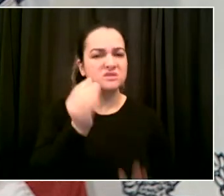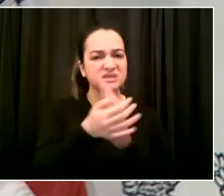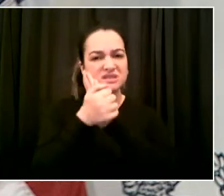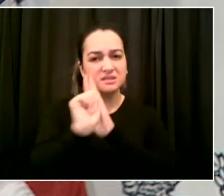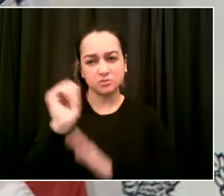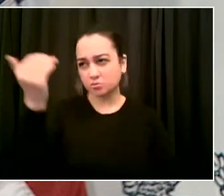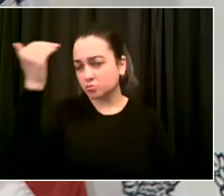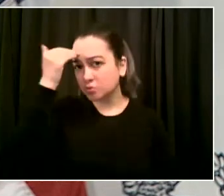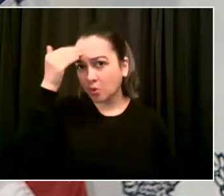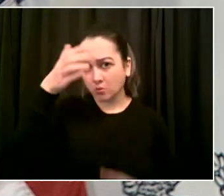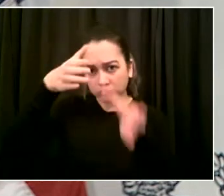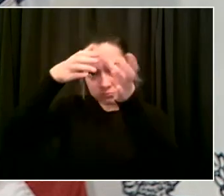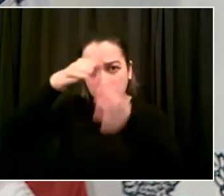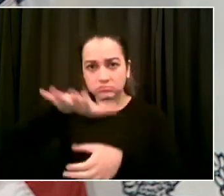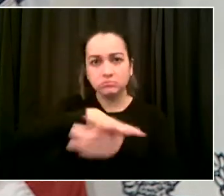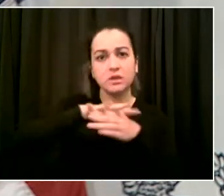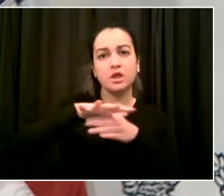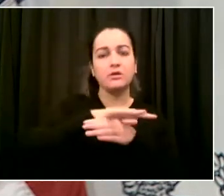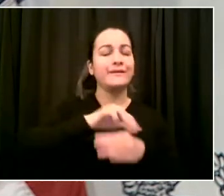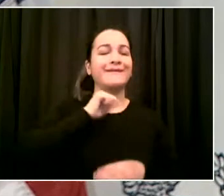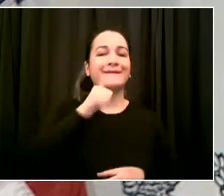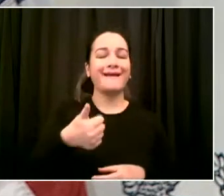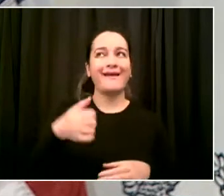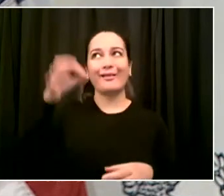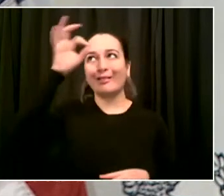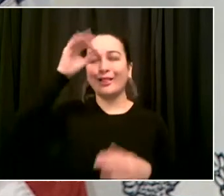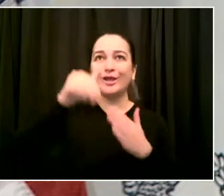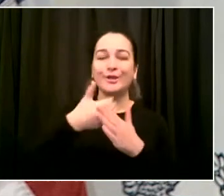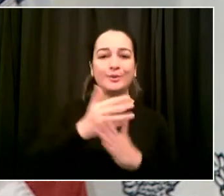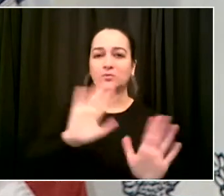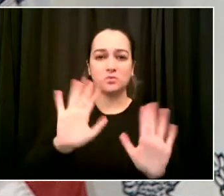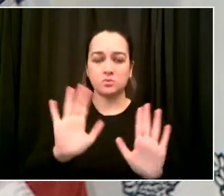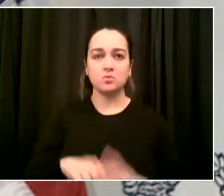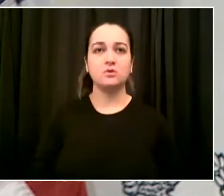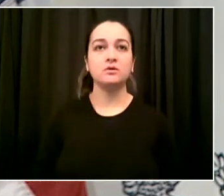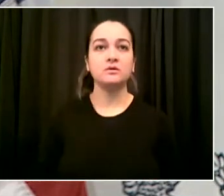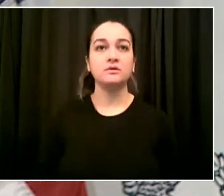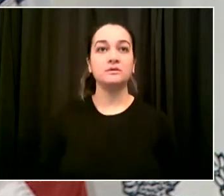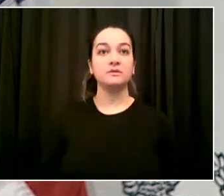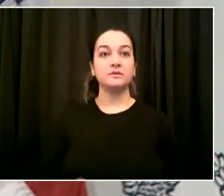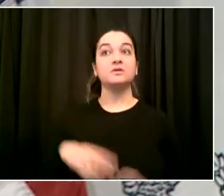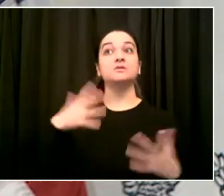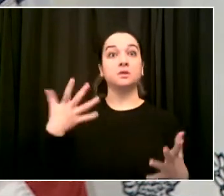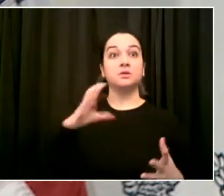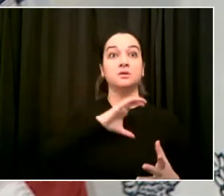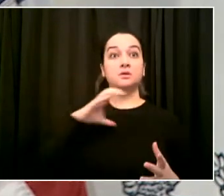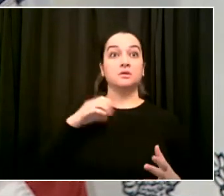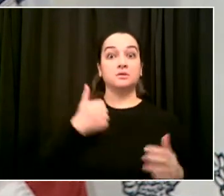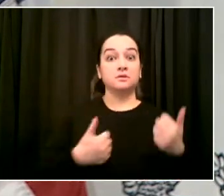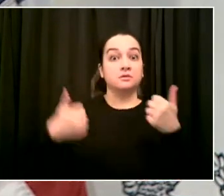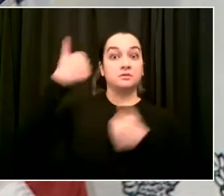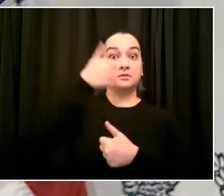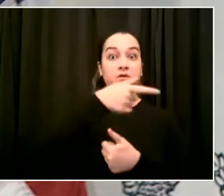THE COMMUNITY. WE WANT TO SEE A DIVERSE RANGE OF NOMINEES. THE COUNCIL RECEIVES THOSE NOMINATIONS AND SITS DOWN WITH